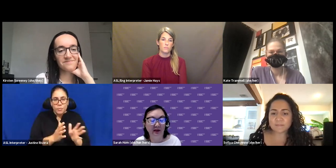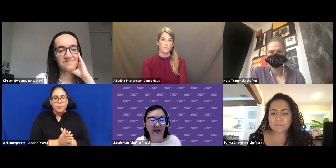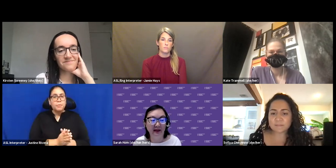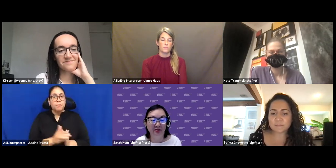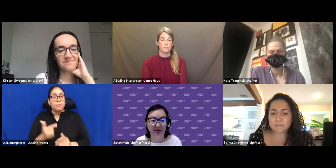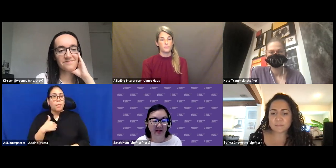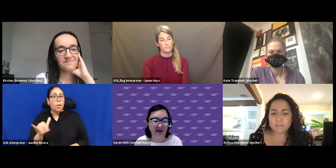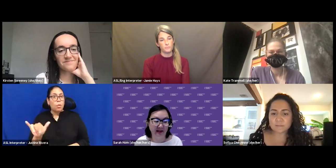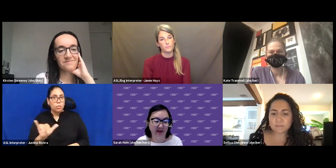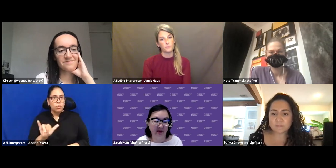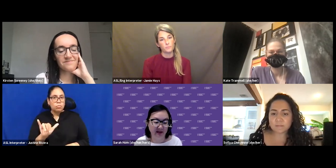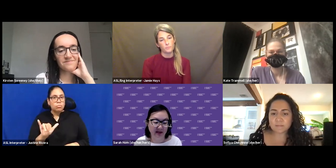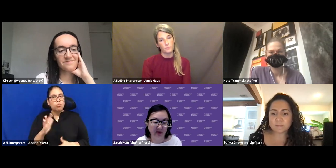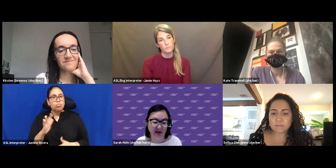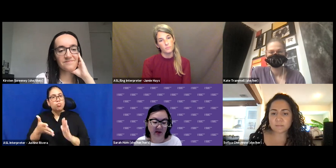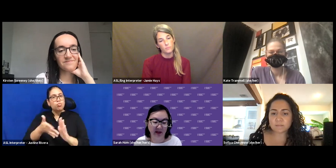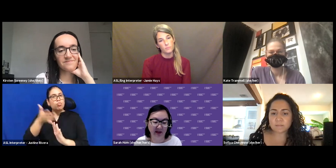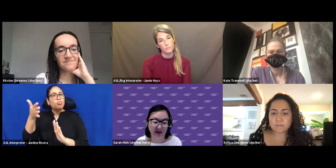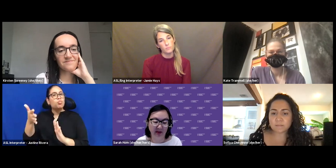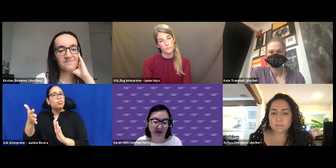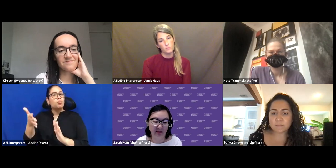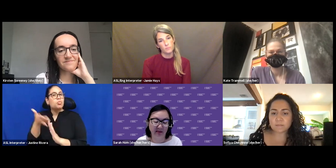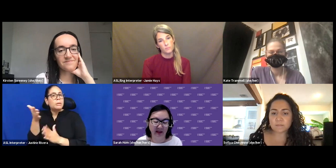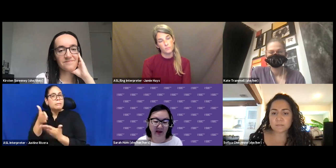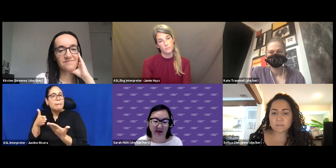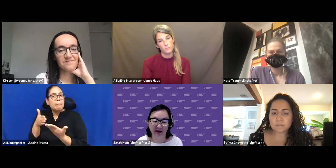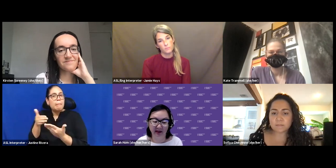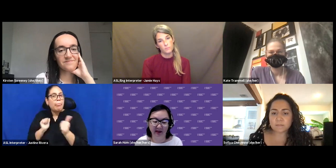occasionally dabble in some theatermaking, but mainly on the